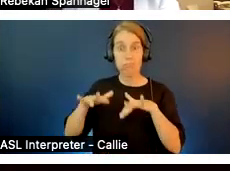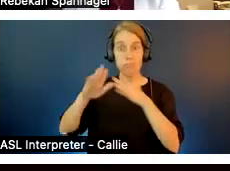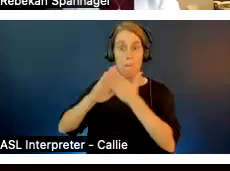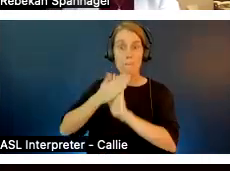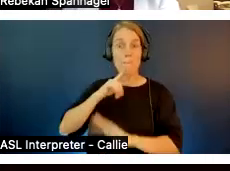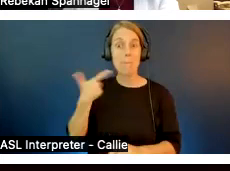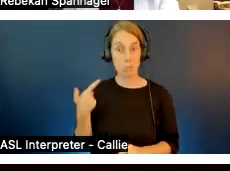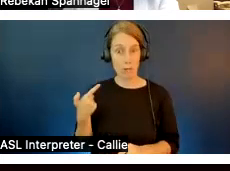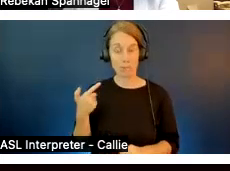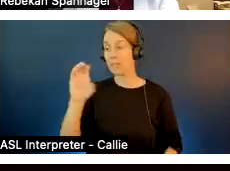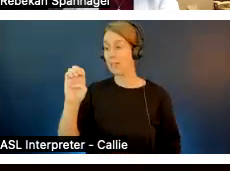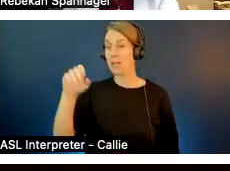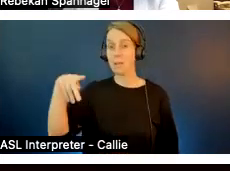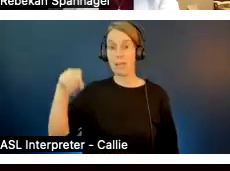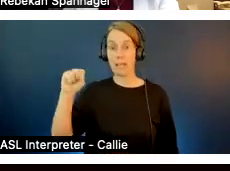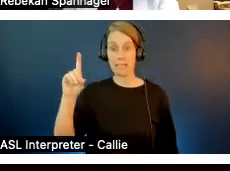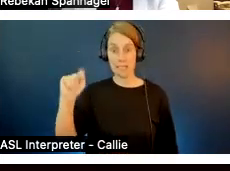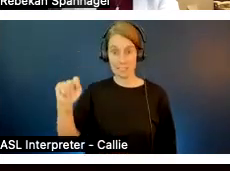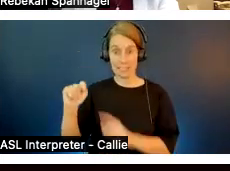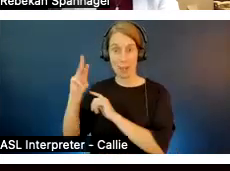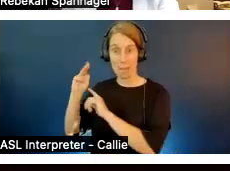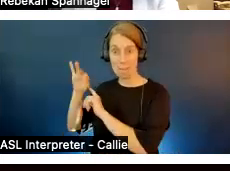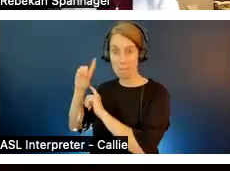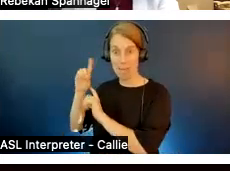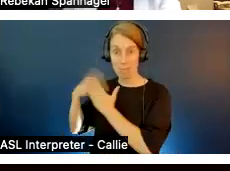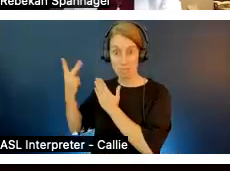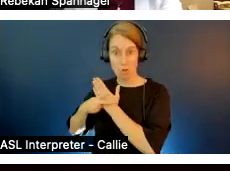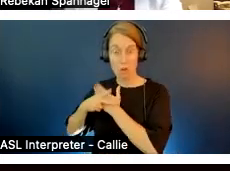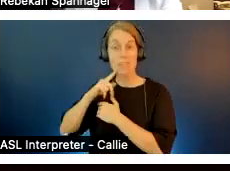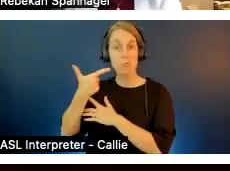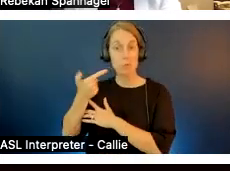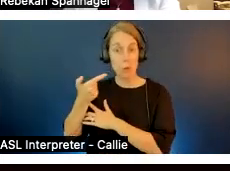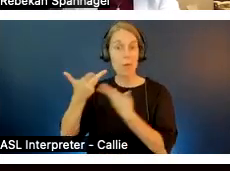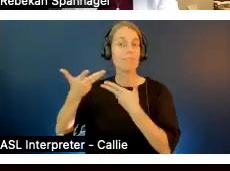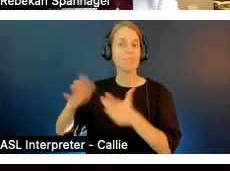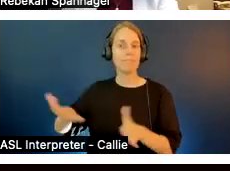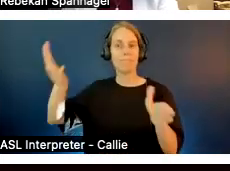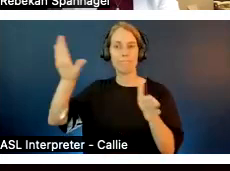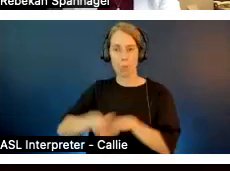ends when somebody turns 21. um so something that is very important to keep in mind is that if you